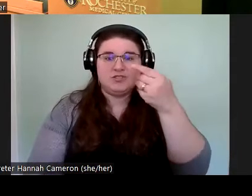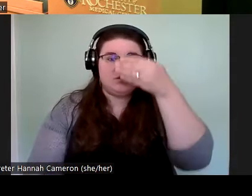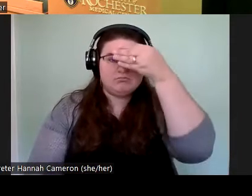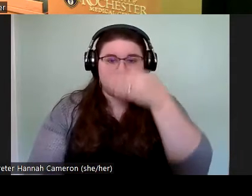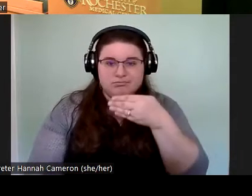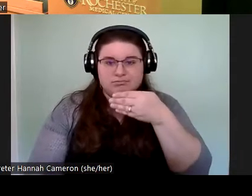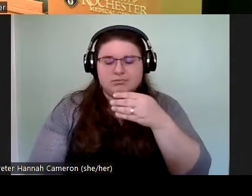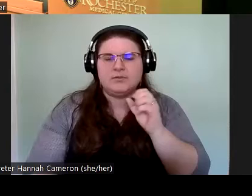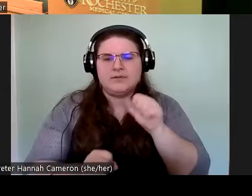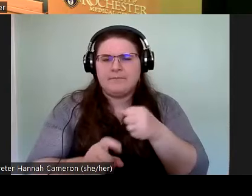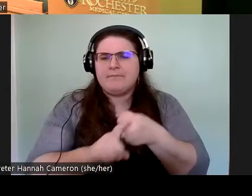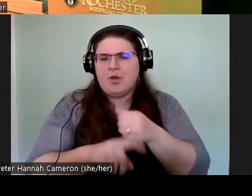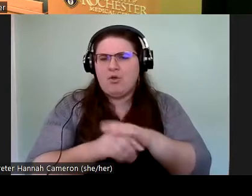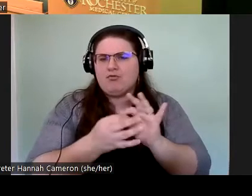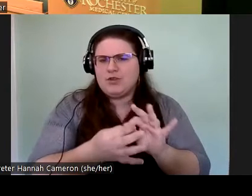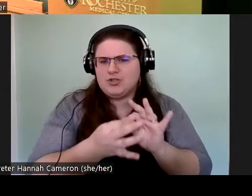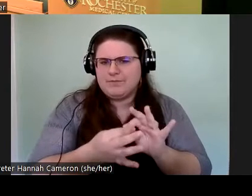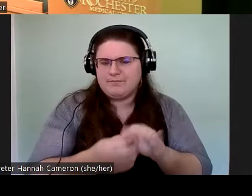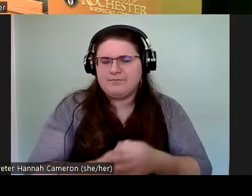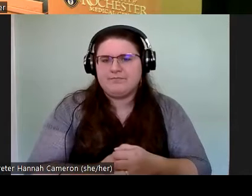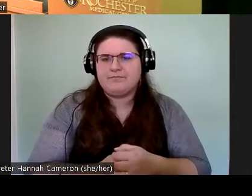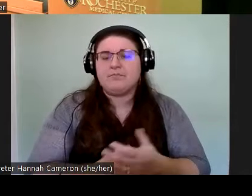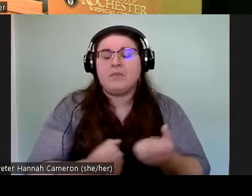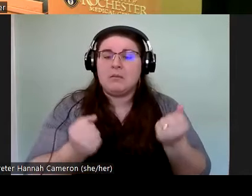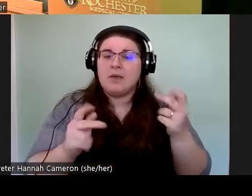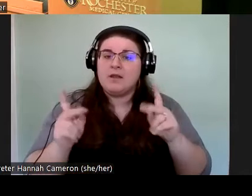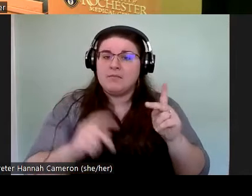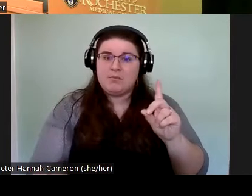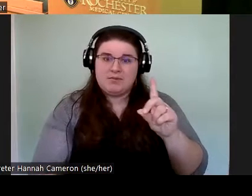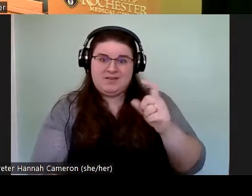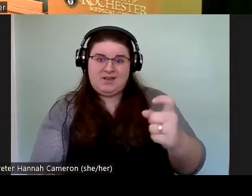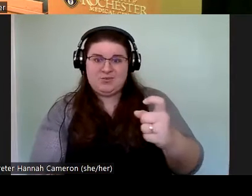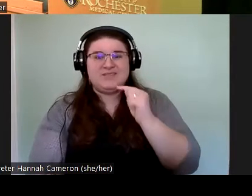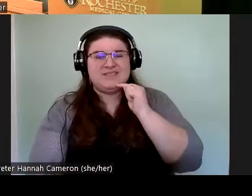and if you think about most people are diagnosed with these serious illnesses by the age of 26 what